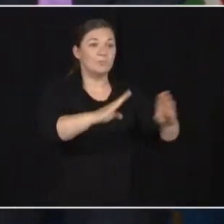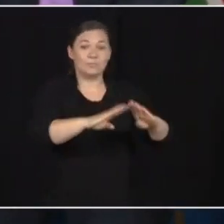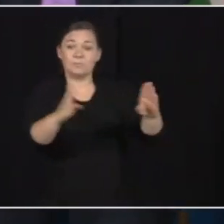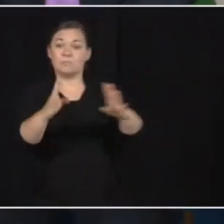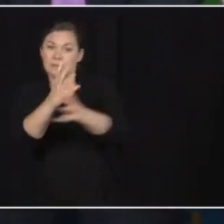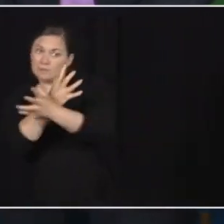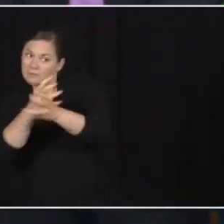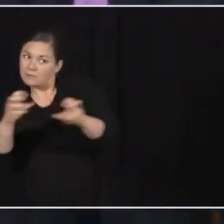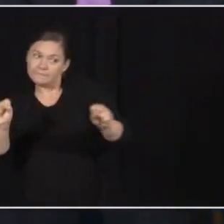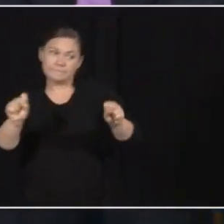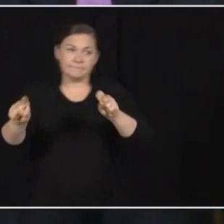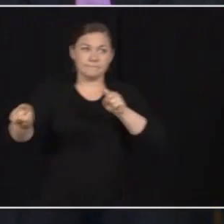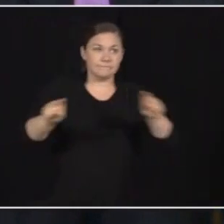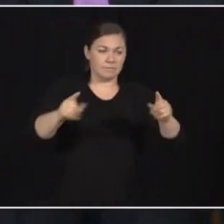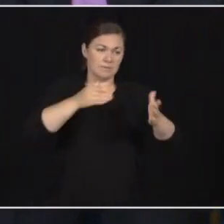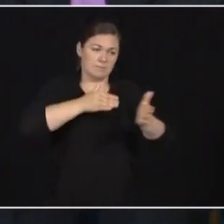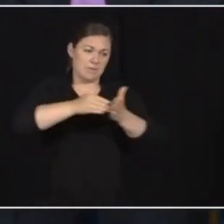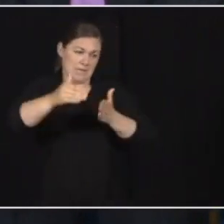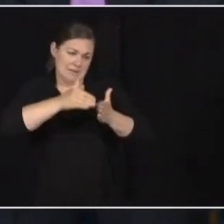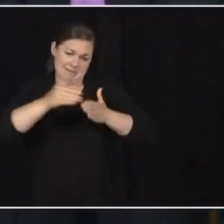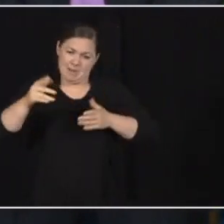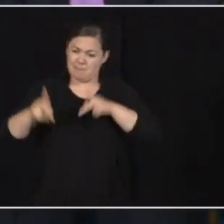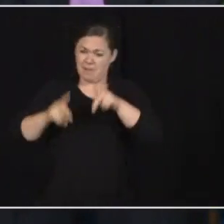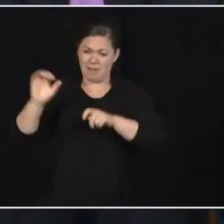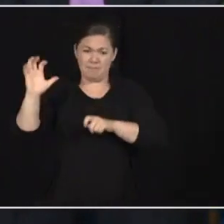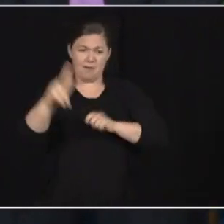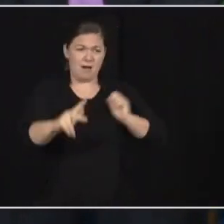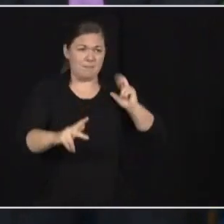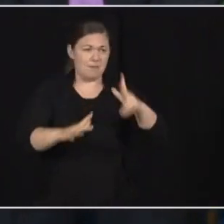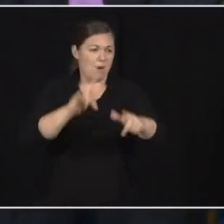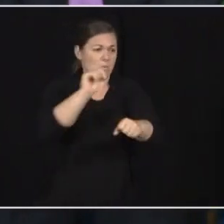Good afternoon everyone. As we continue to safely and gradually reopen the province and thousands of people get